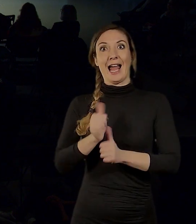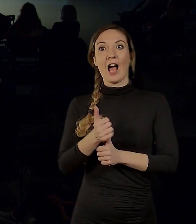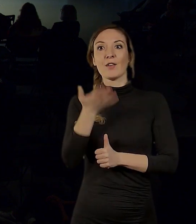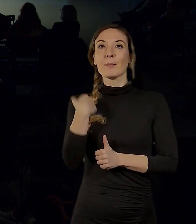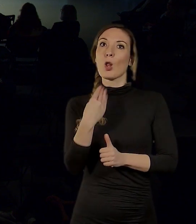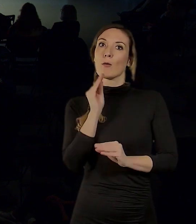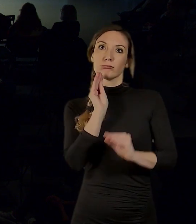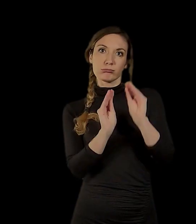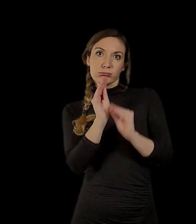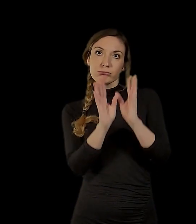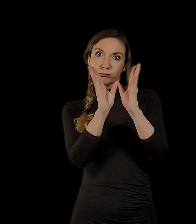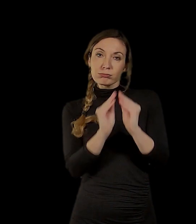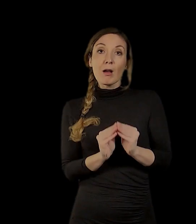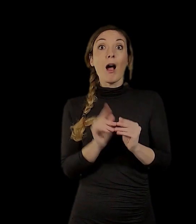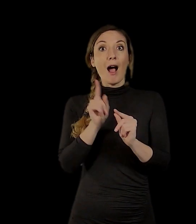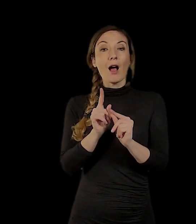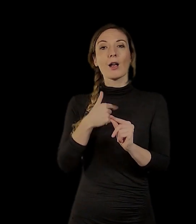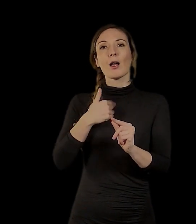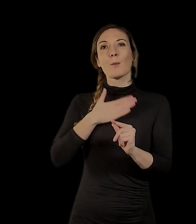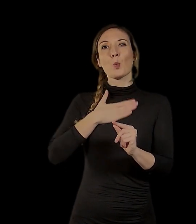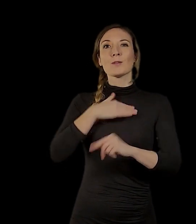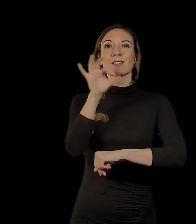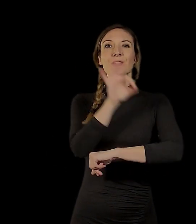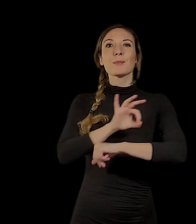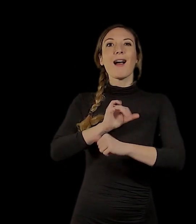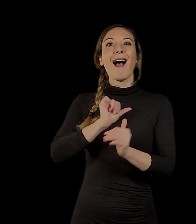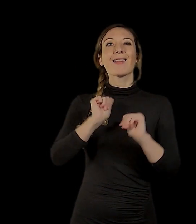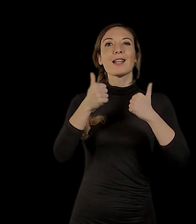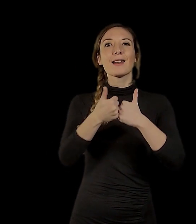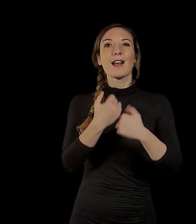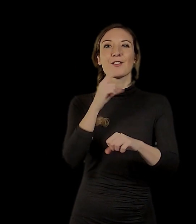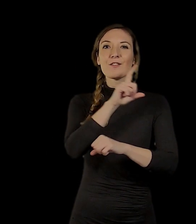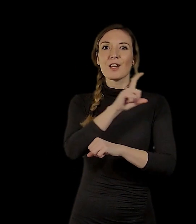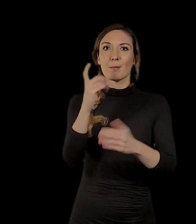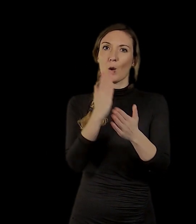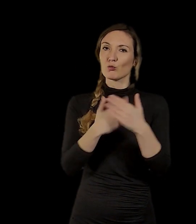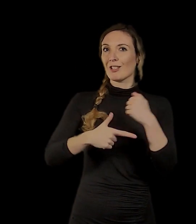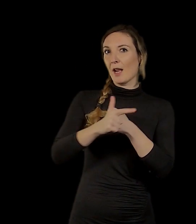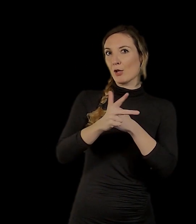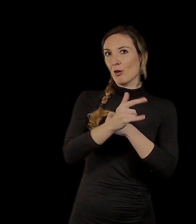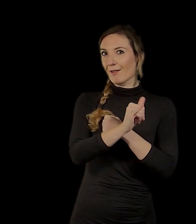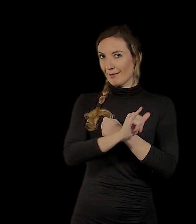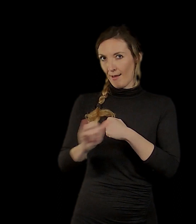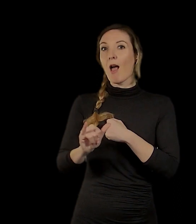reference for Skanska to even consider us as relevant partners in the competition for such